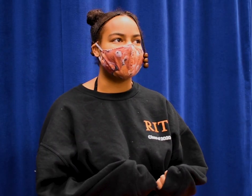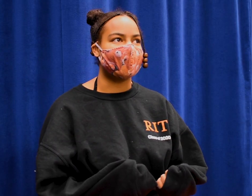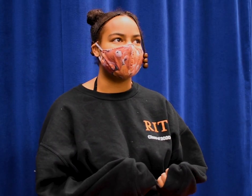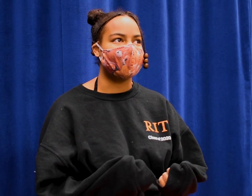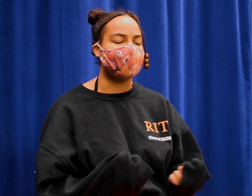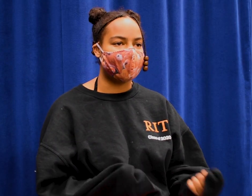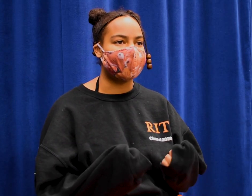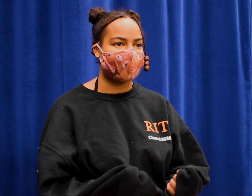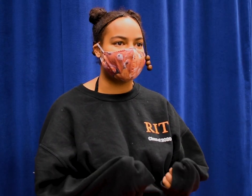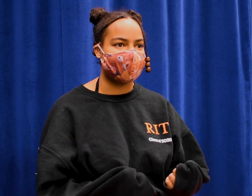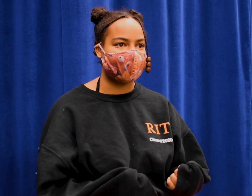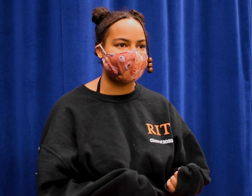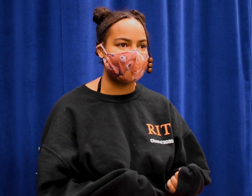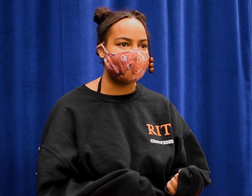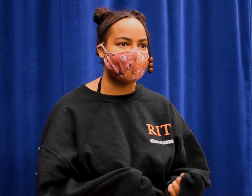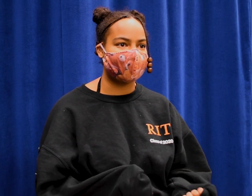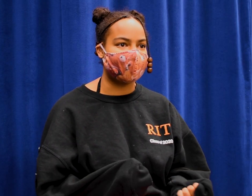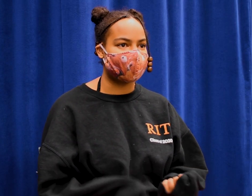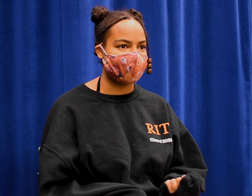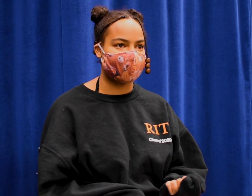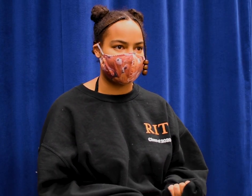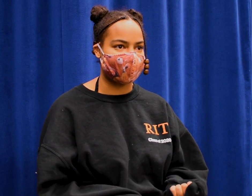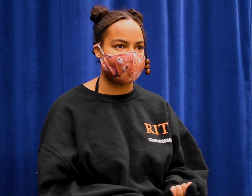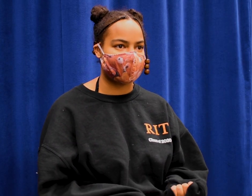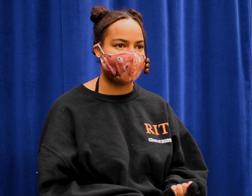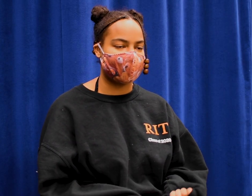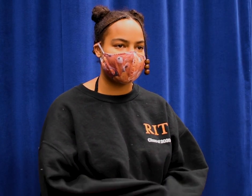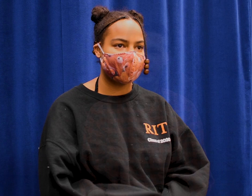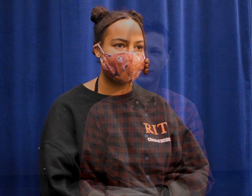and what I've choreographed into it really transfers through the screen.